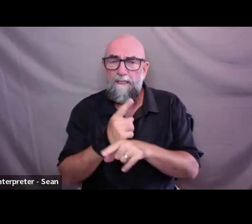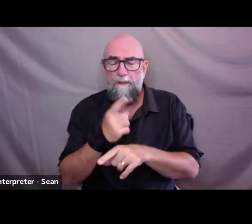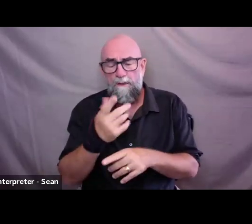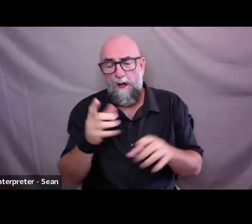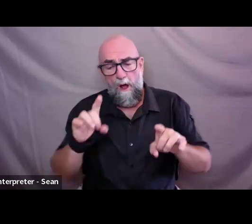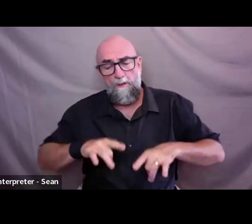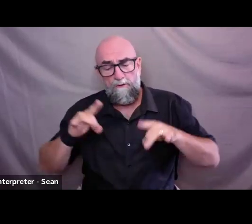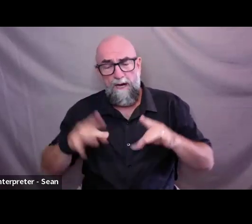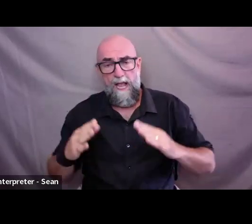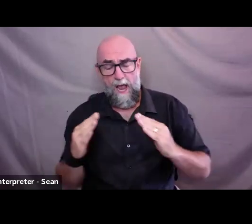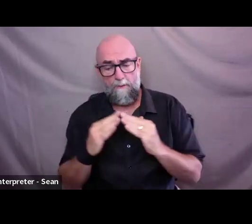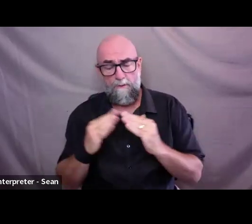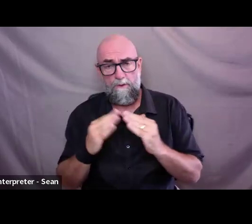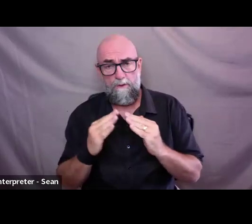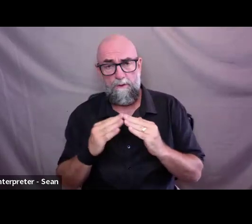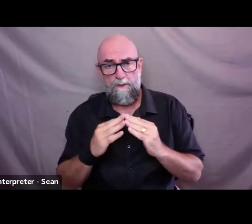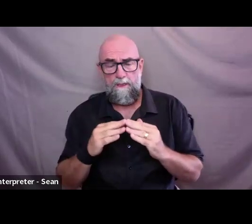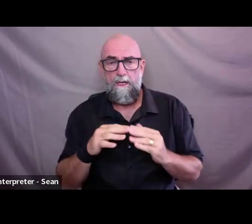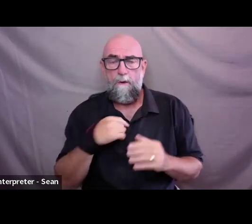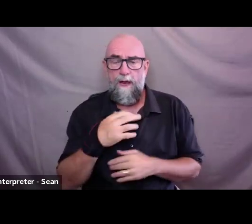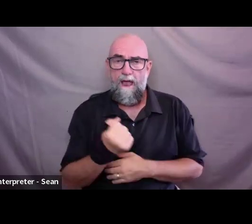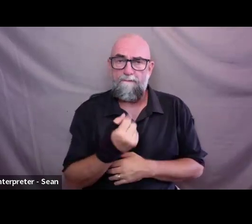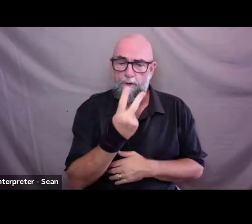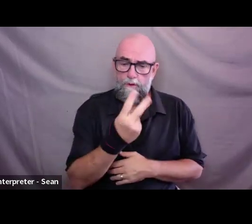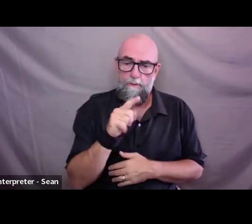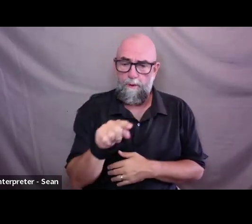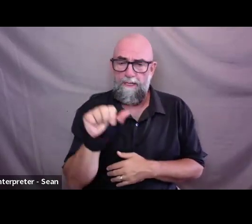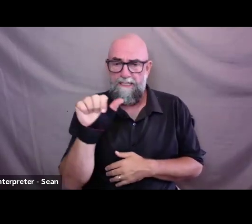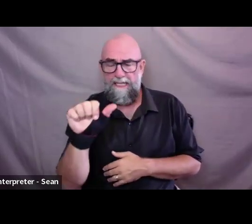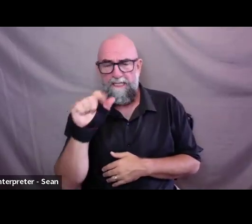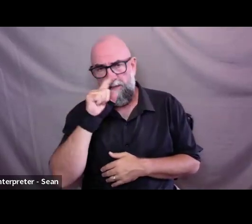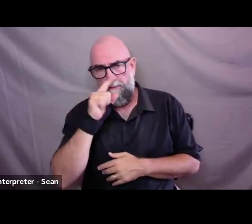and the United Nations says that in order to keep the atmosphere from